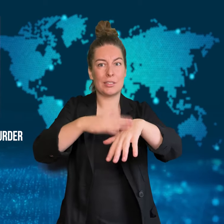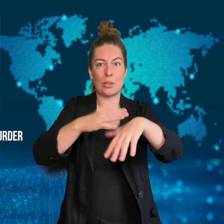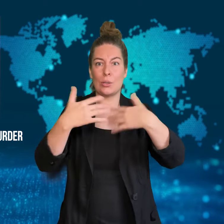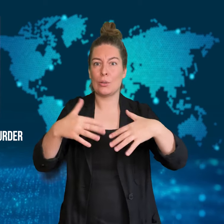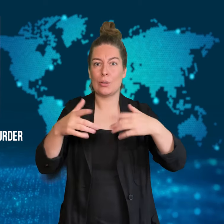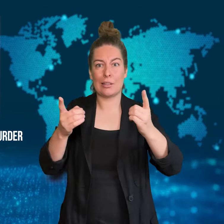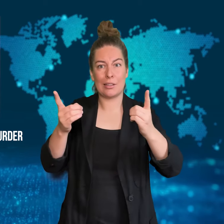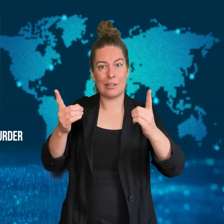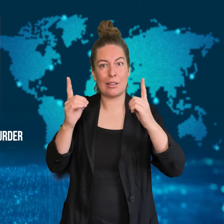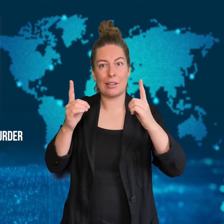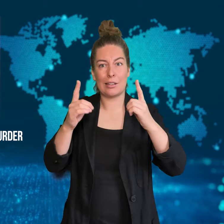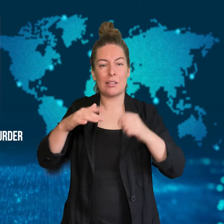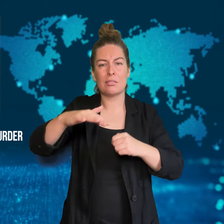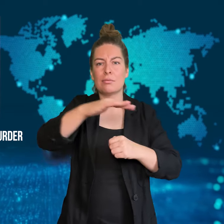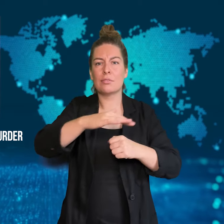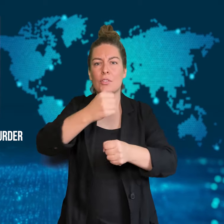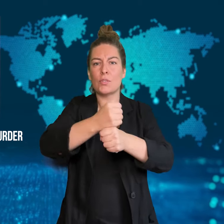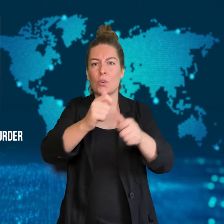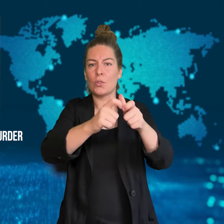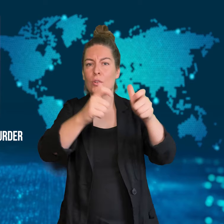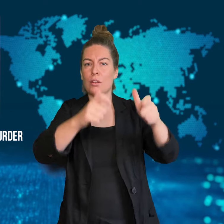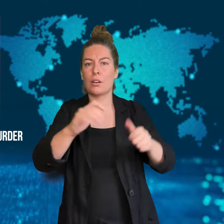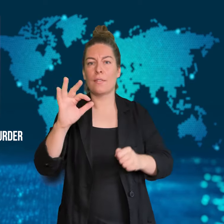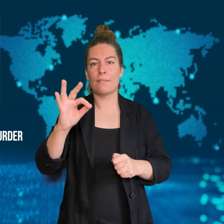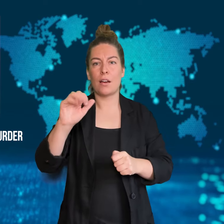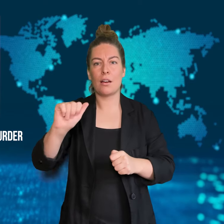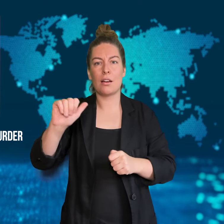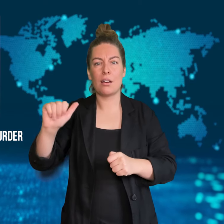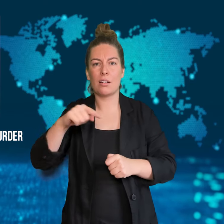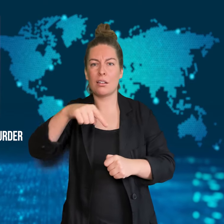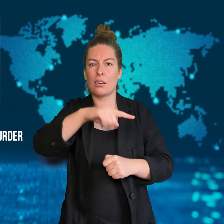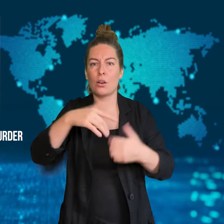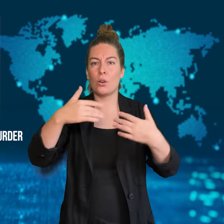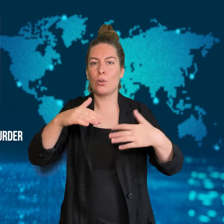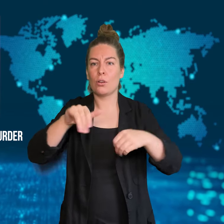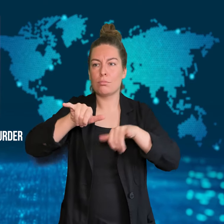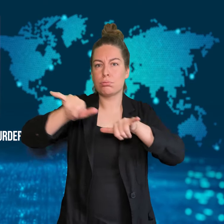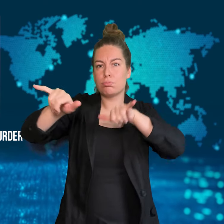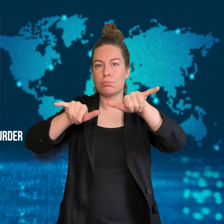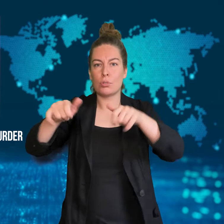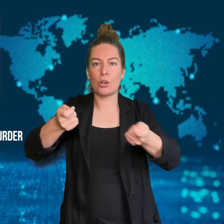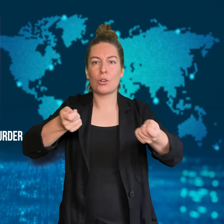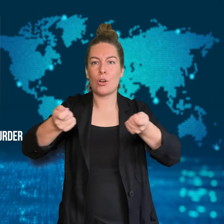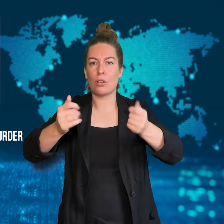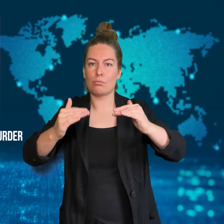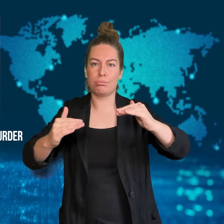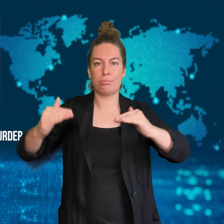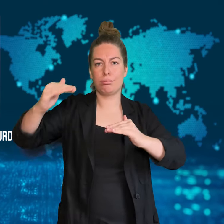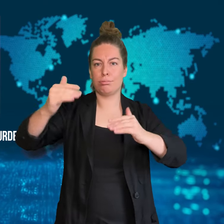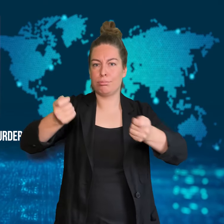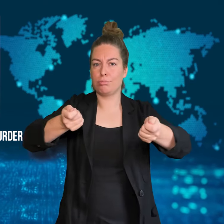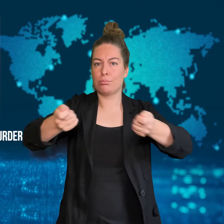FAA air traffic control.